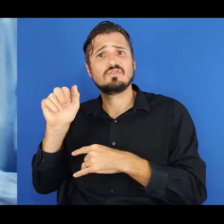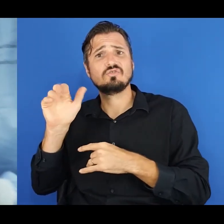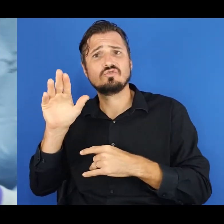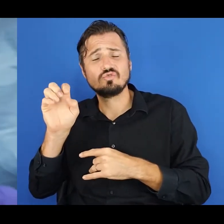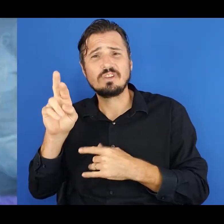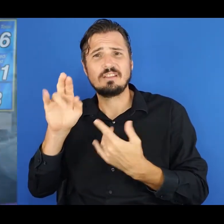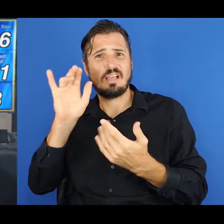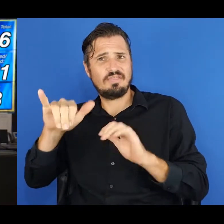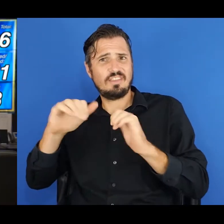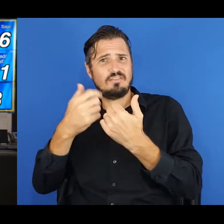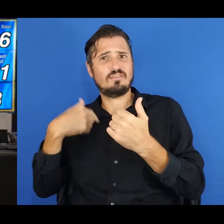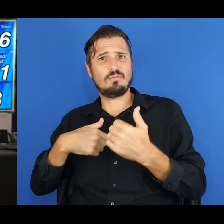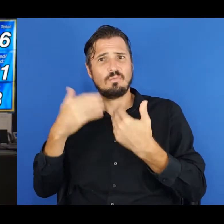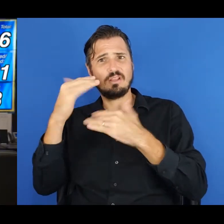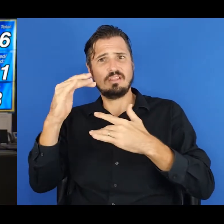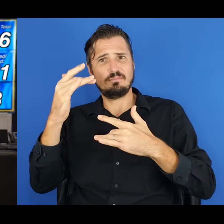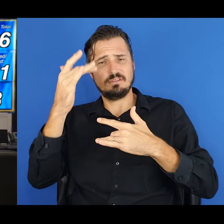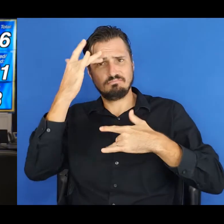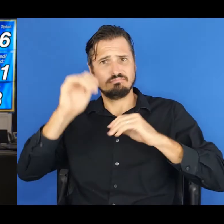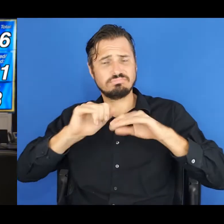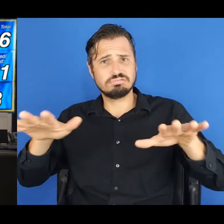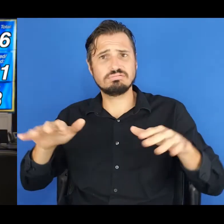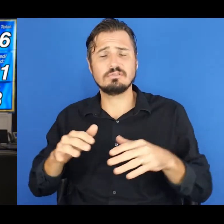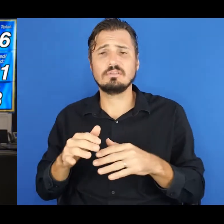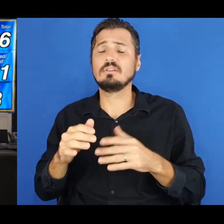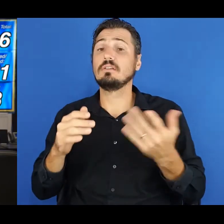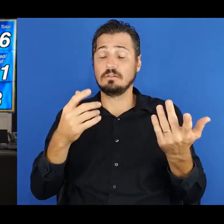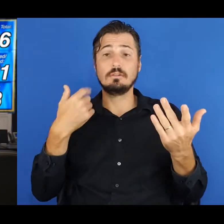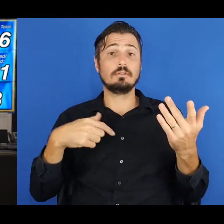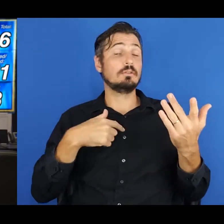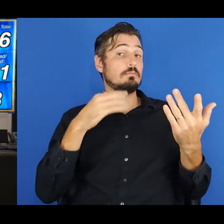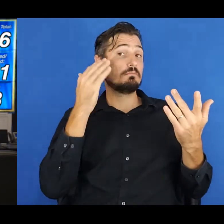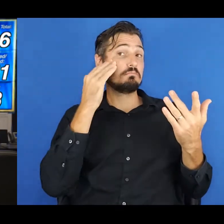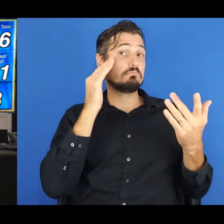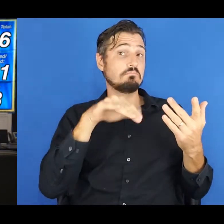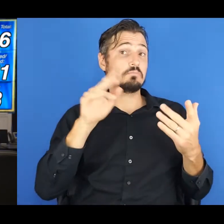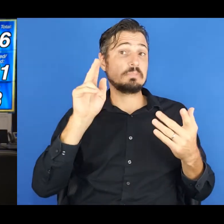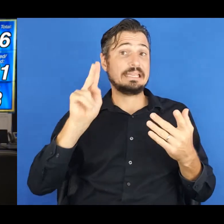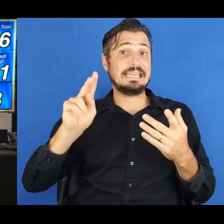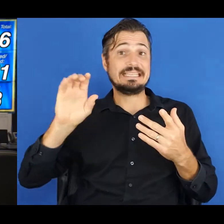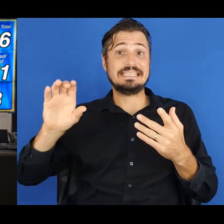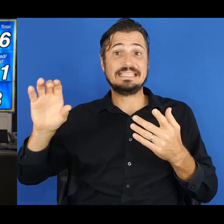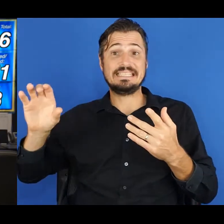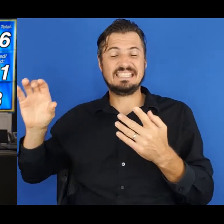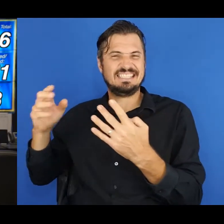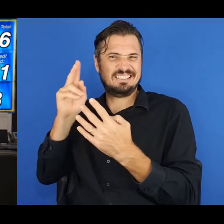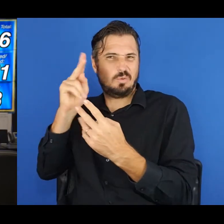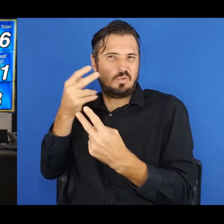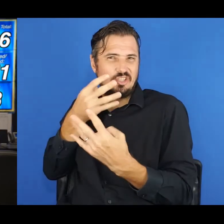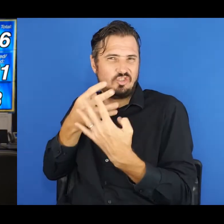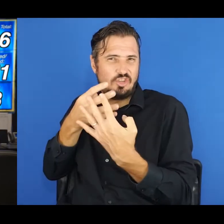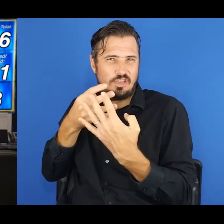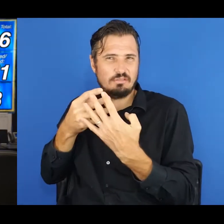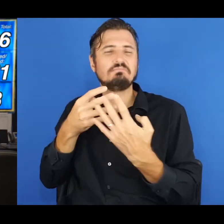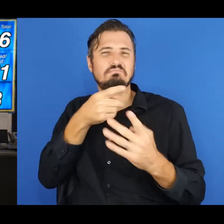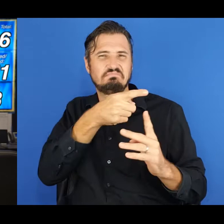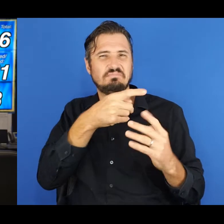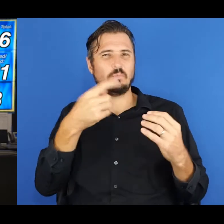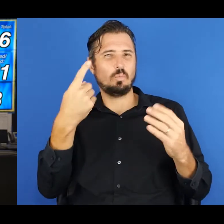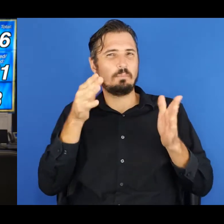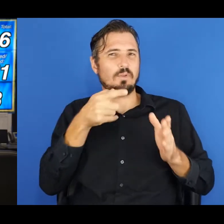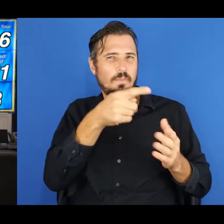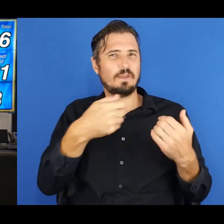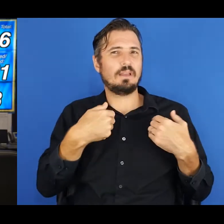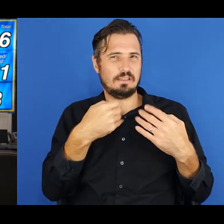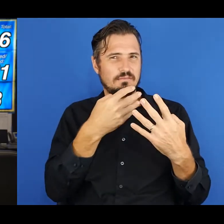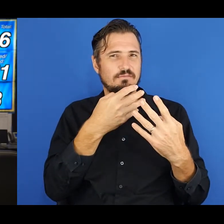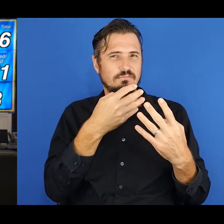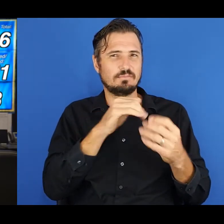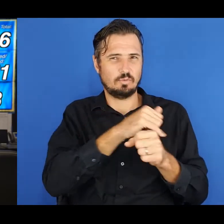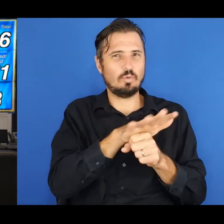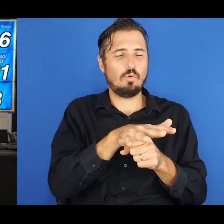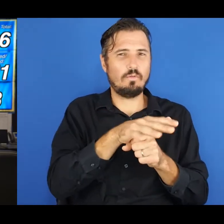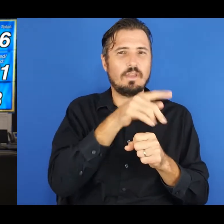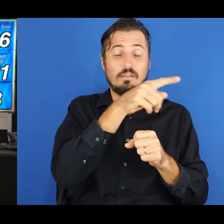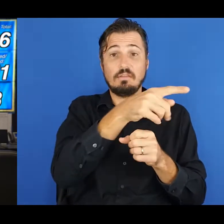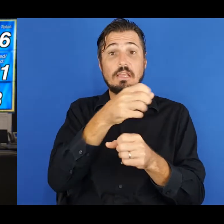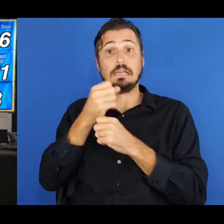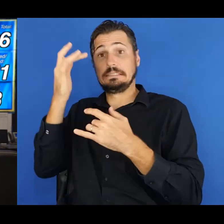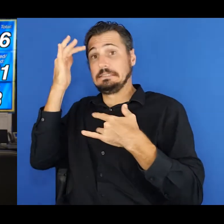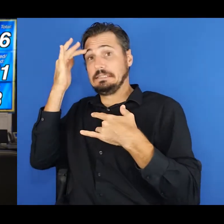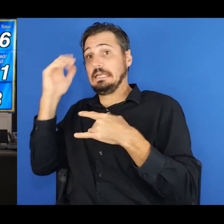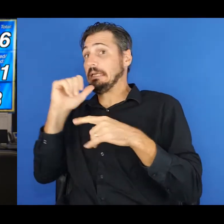The state Public Safety Department reports a positive case at Kauai Community Correctional Center. It involves an employee with exposure outside the workplace. At this time there is no